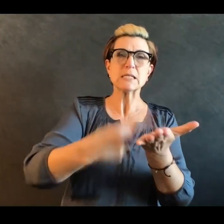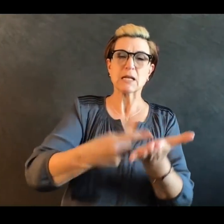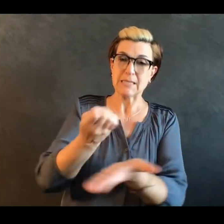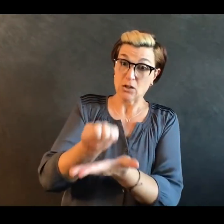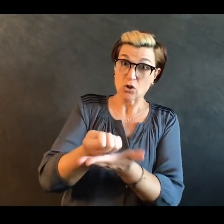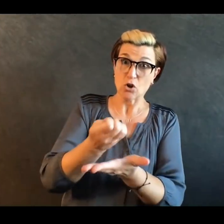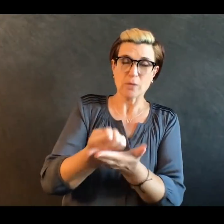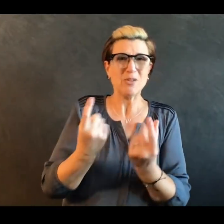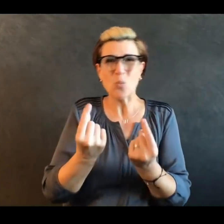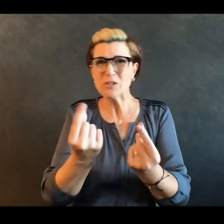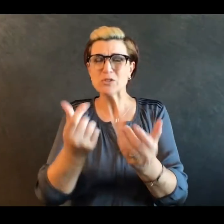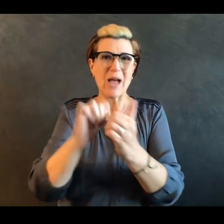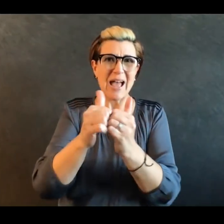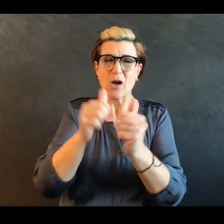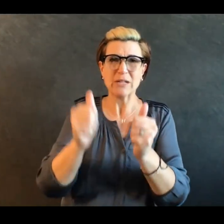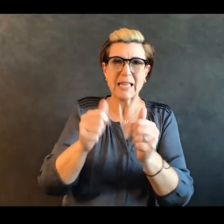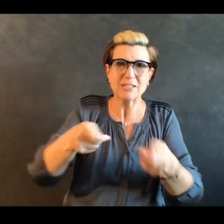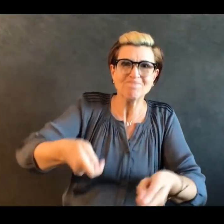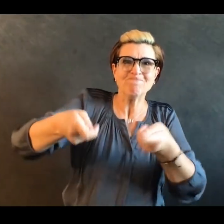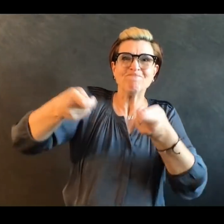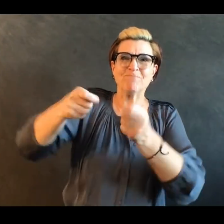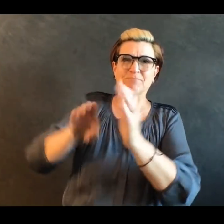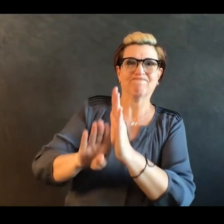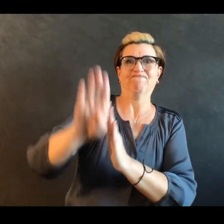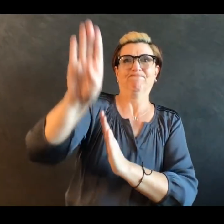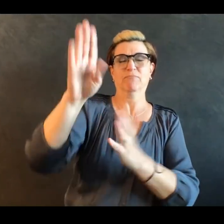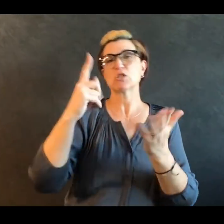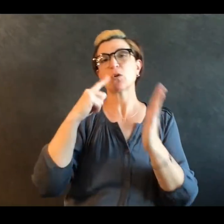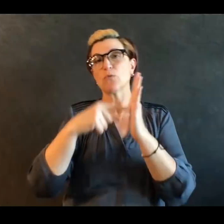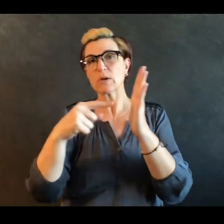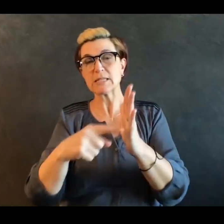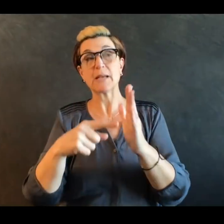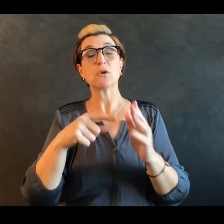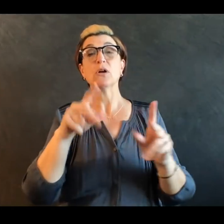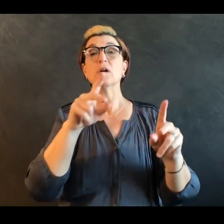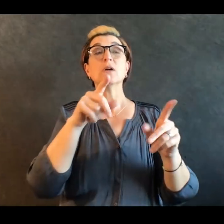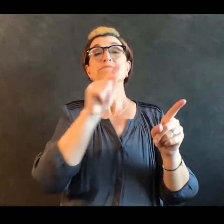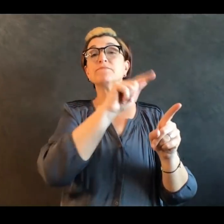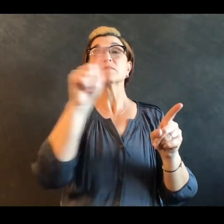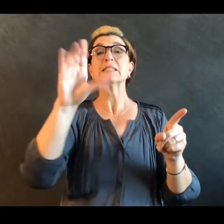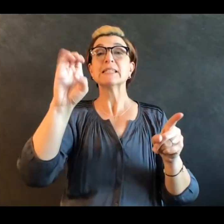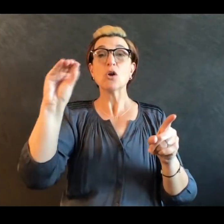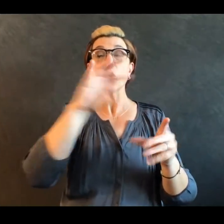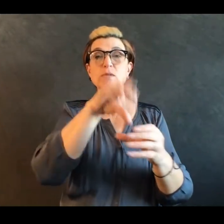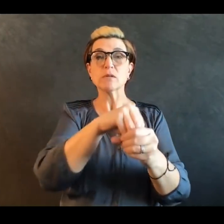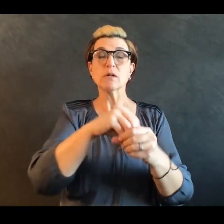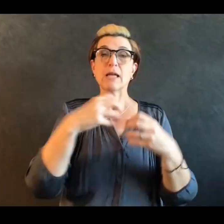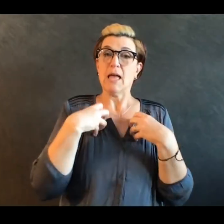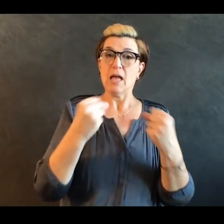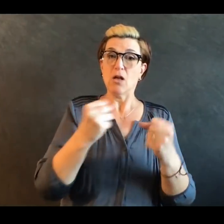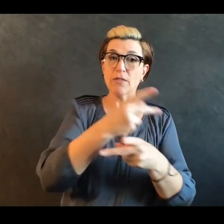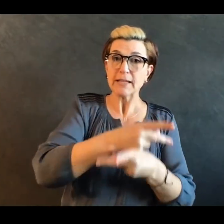discussions included top leaders in health and health care transportation